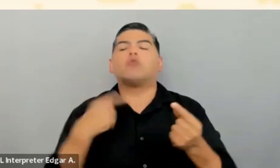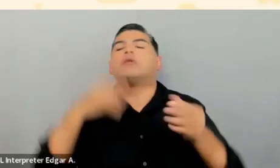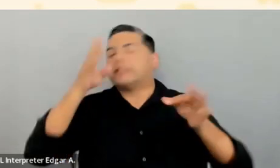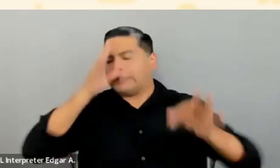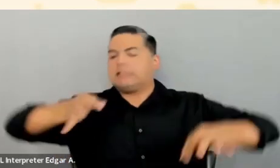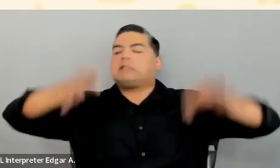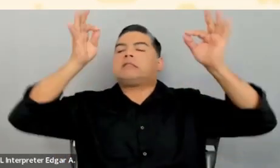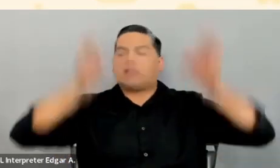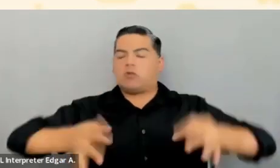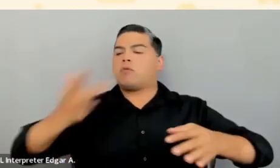to zoom beyond a certain threshold.